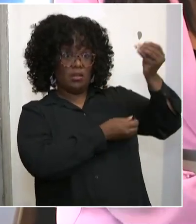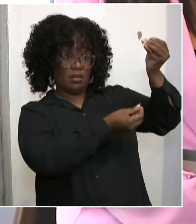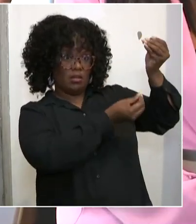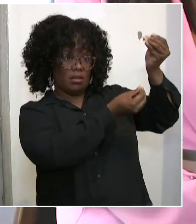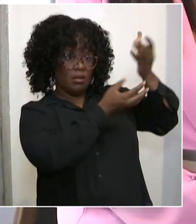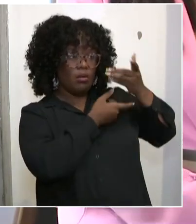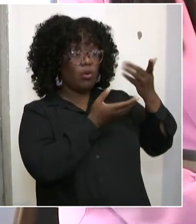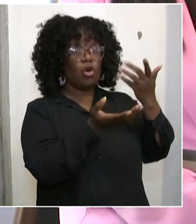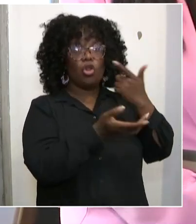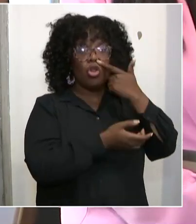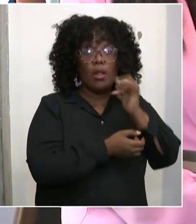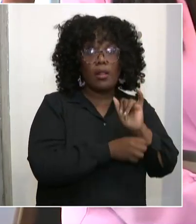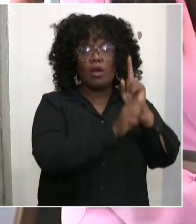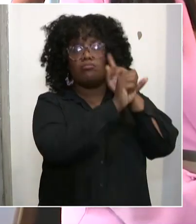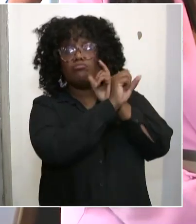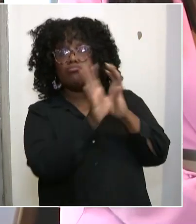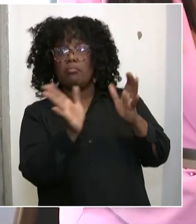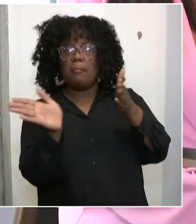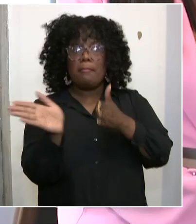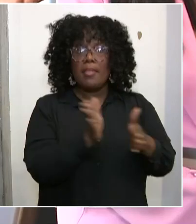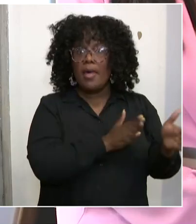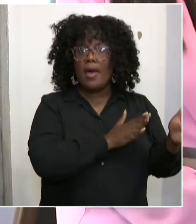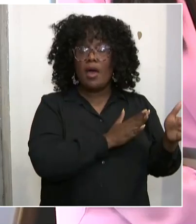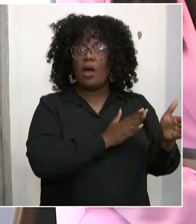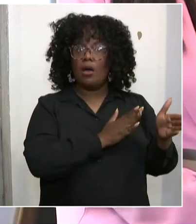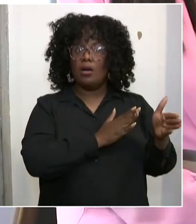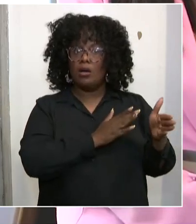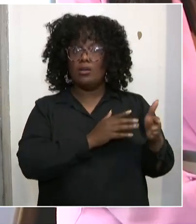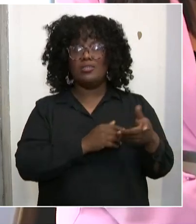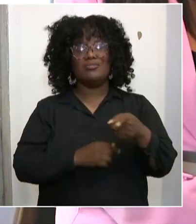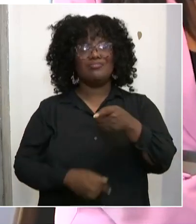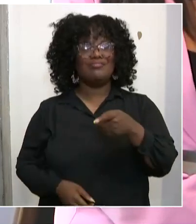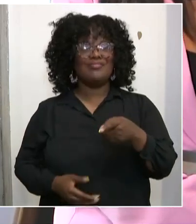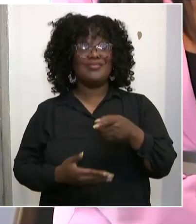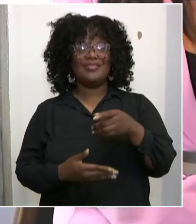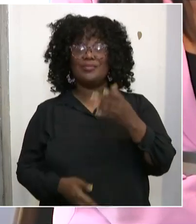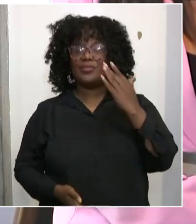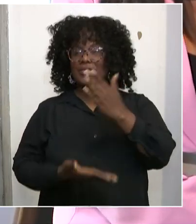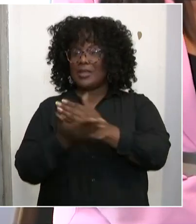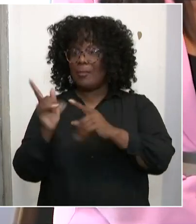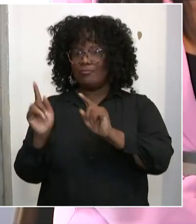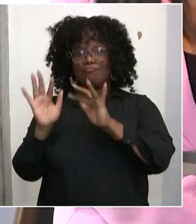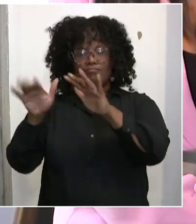some of you have been to air shows, uh, others have been to our truck Touch,